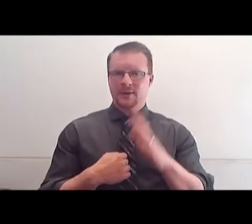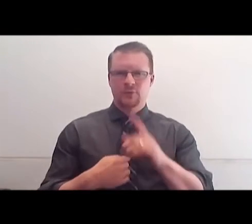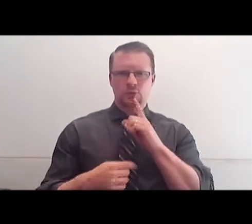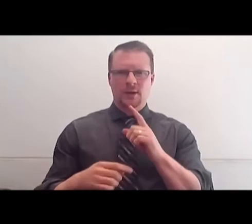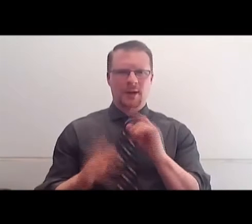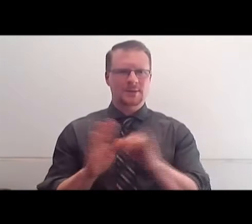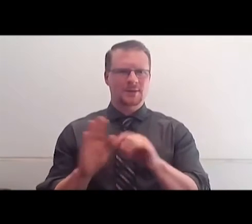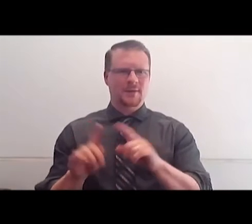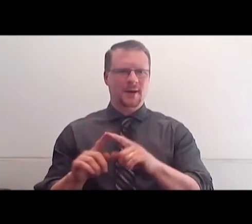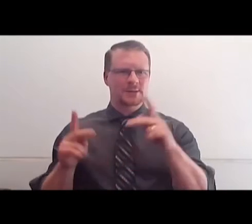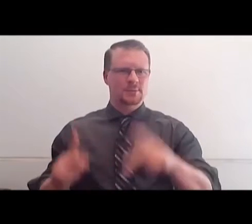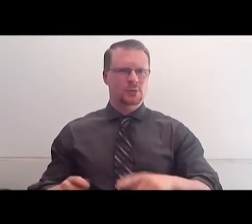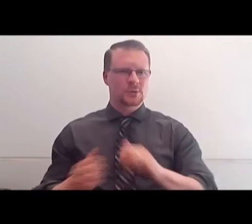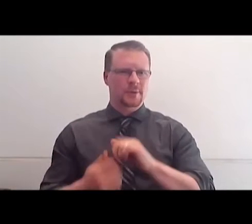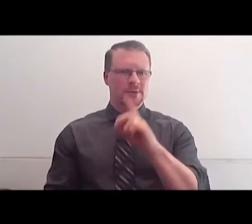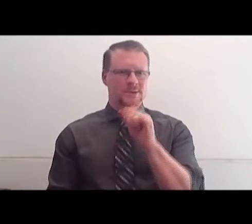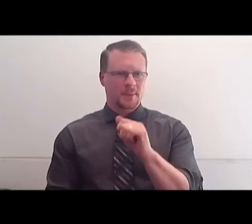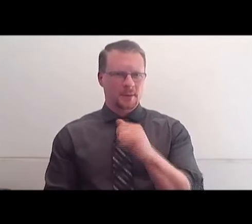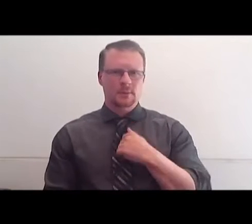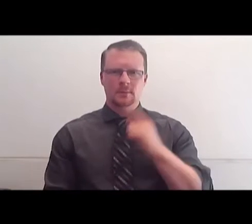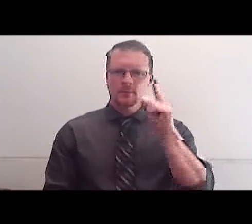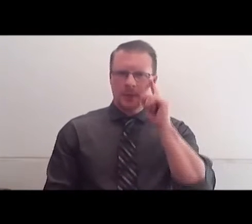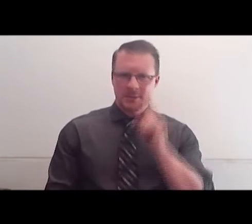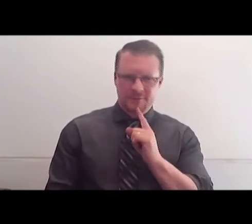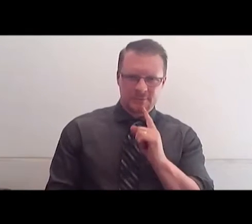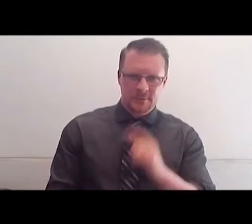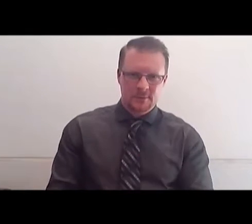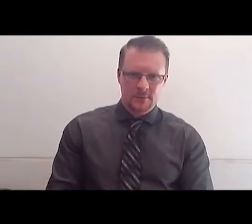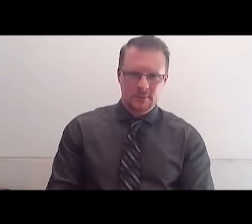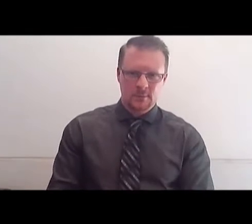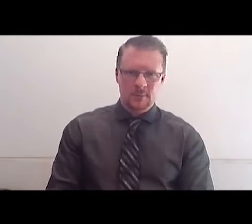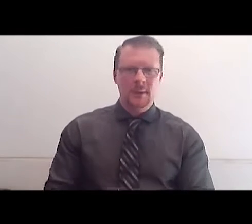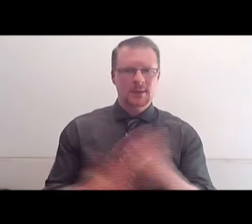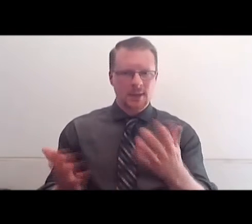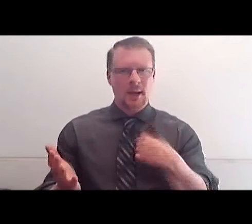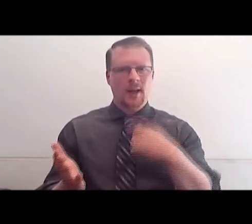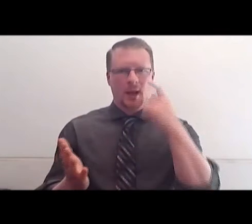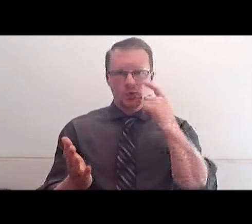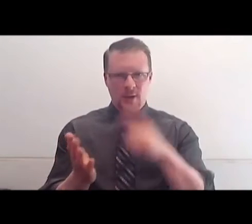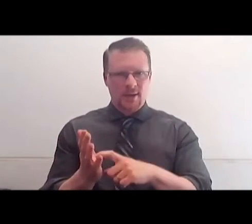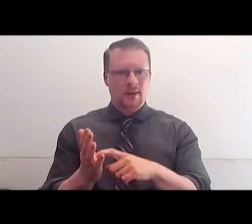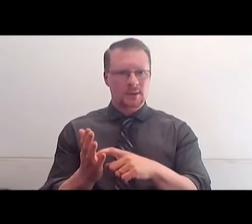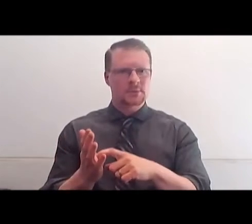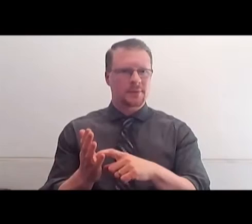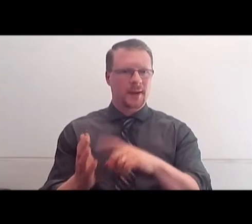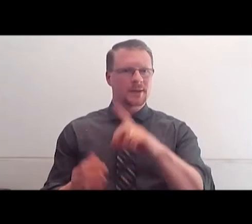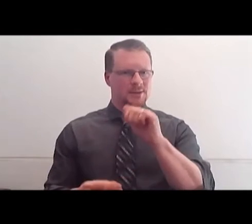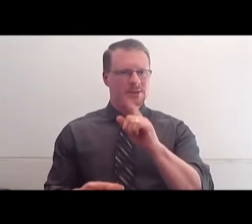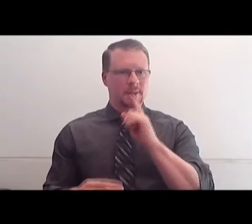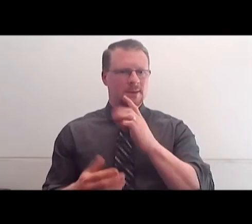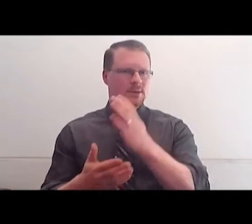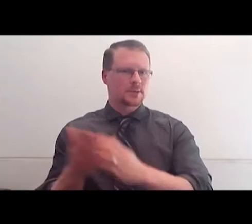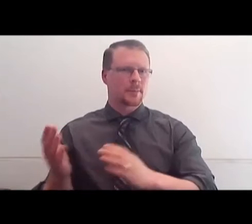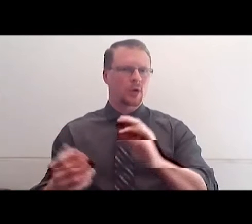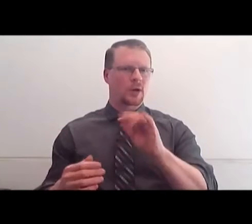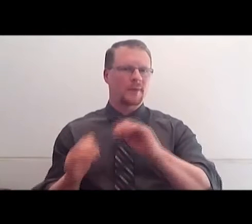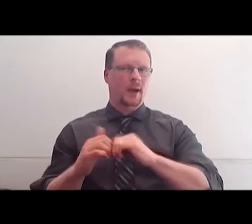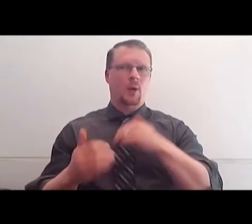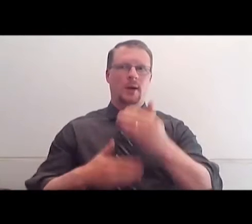So for example, I've never really identified as a person with a disability, but I do identify as deaf.